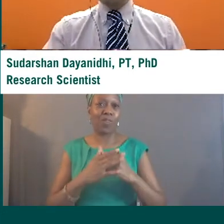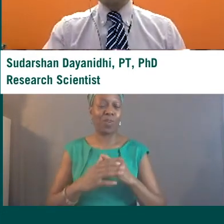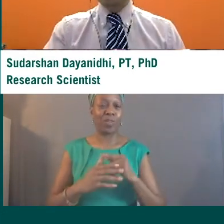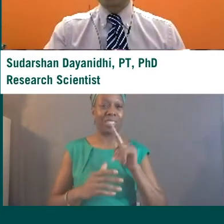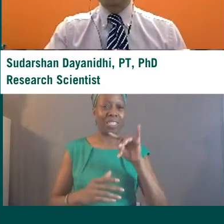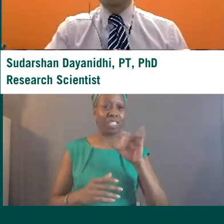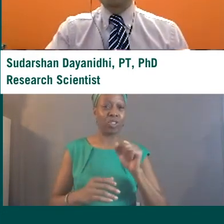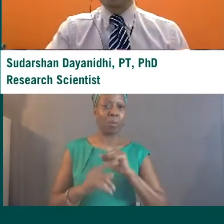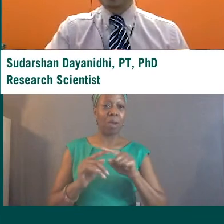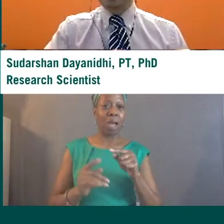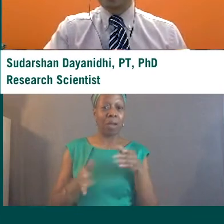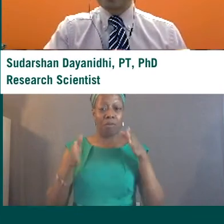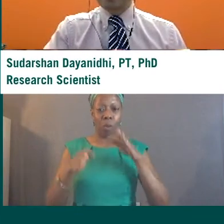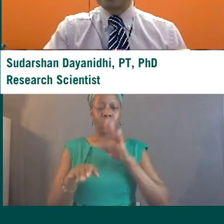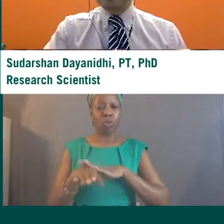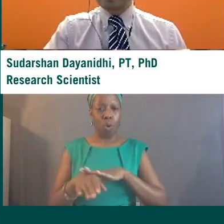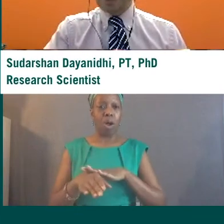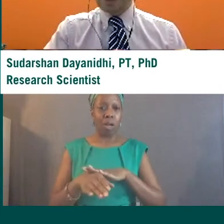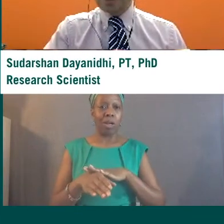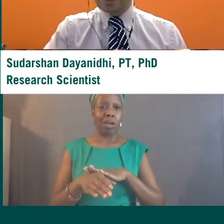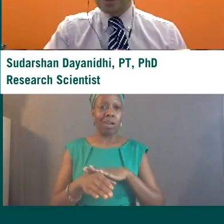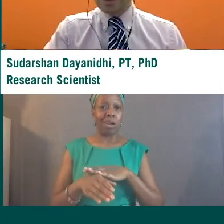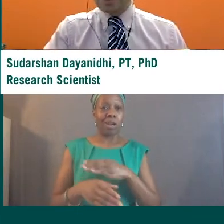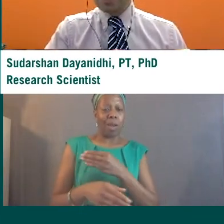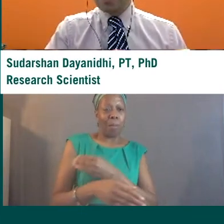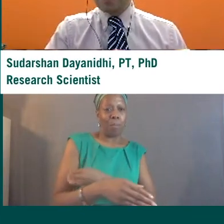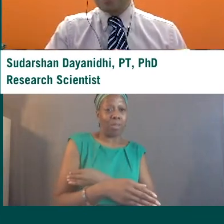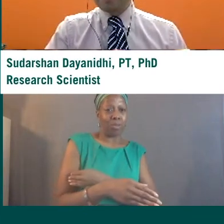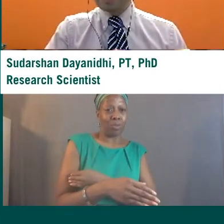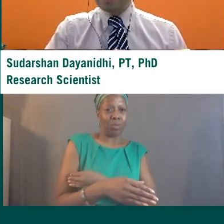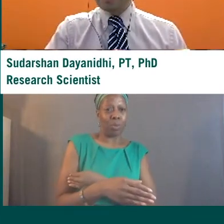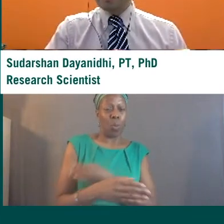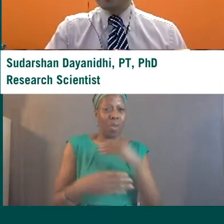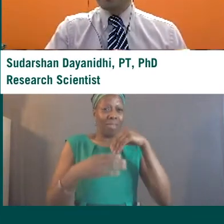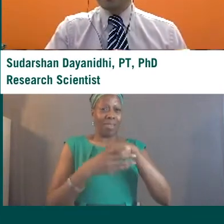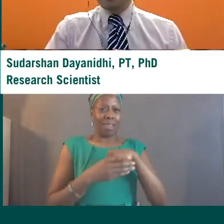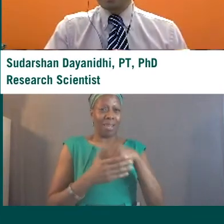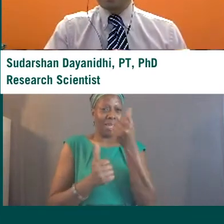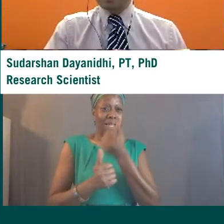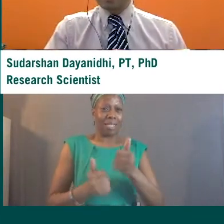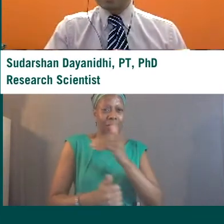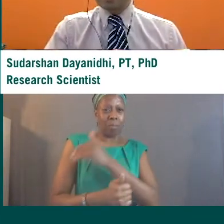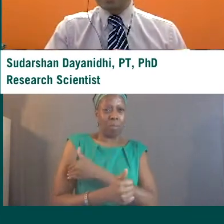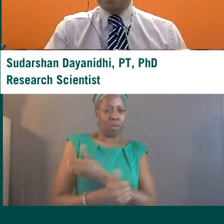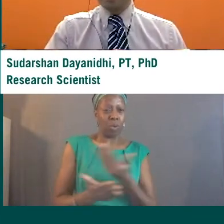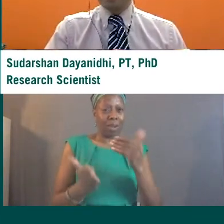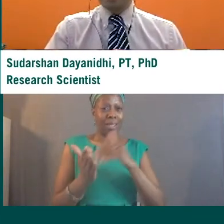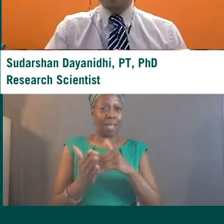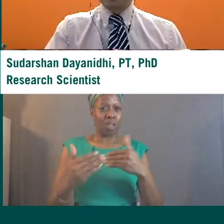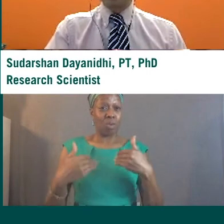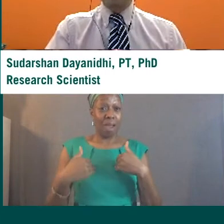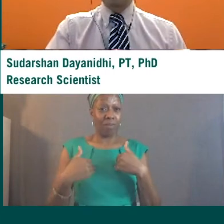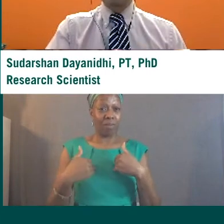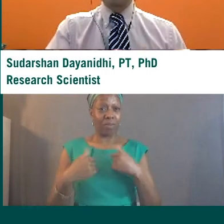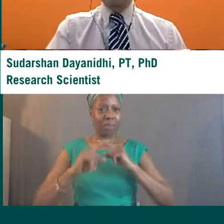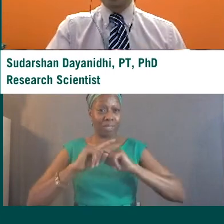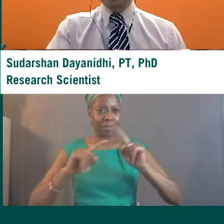what exactly are we talking about in terms of cells? Because there are... Our body is essentially made up a lots and lots of different tissues,